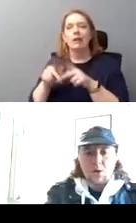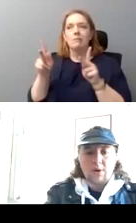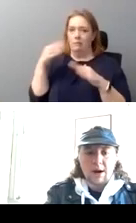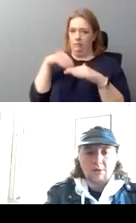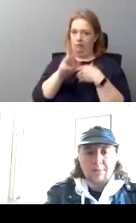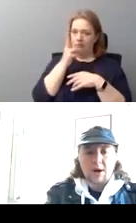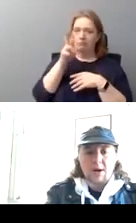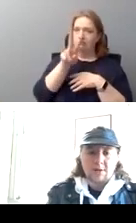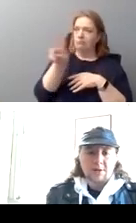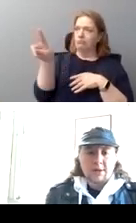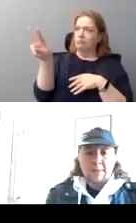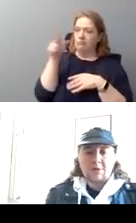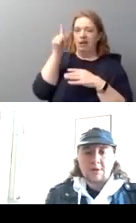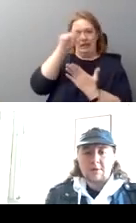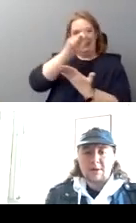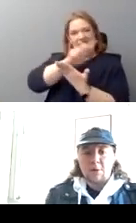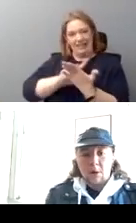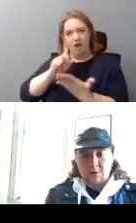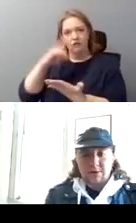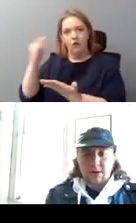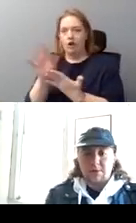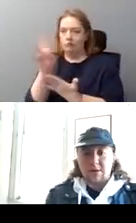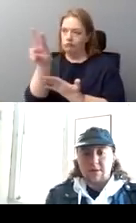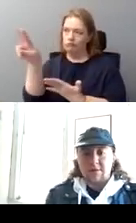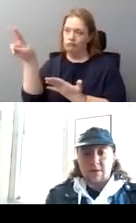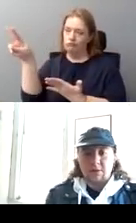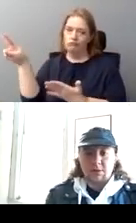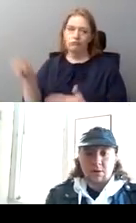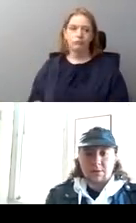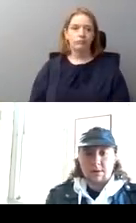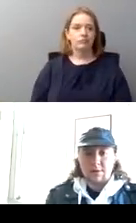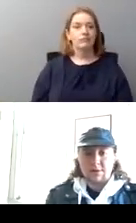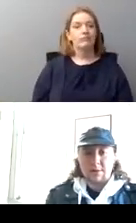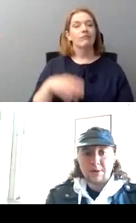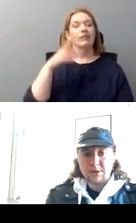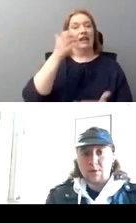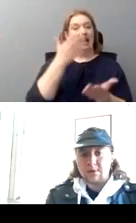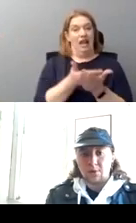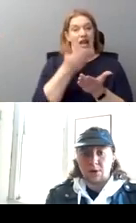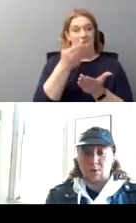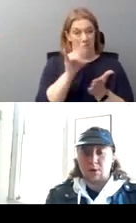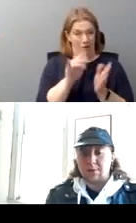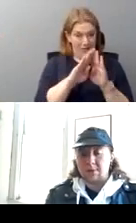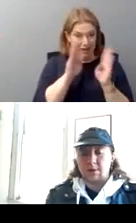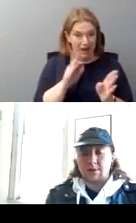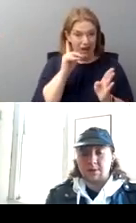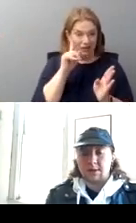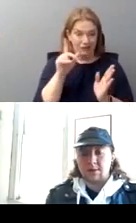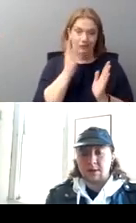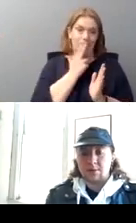When Ireland bought 500 Capp Street for the now paltry sum of 75 thousand dollars in The mission, The Mission was affordable compared to the rest of San Francisco.